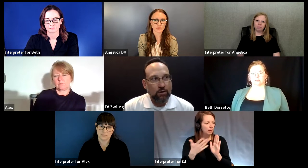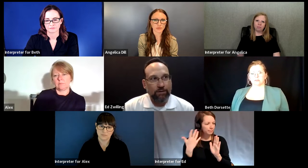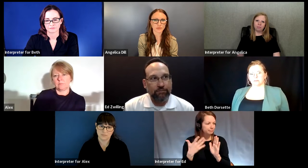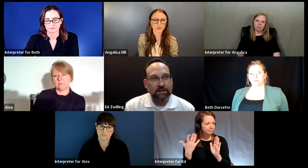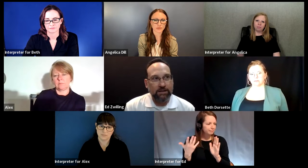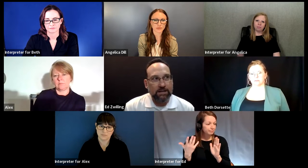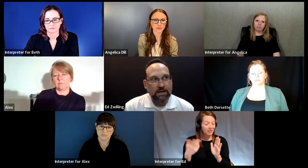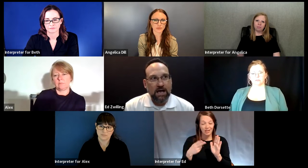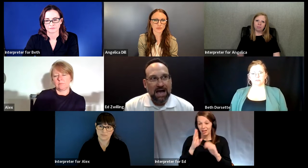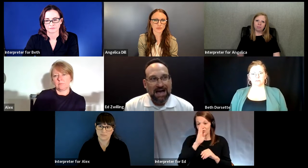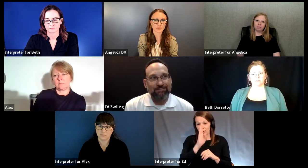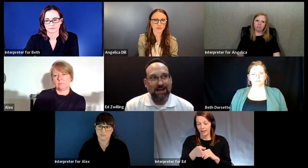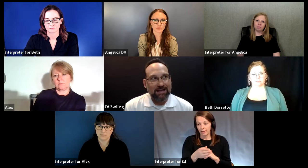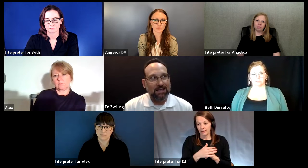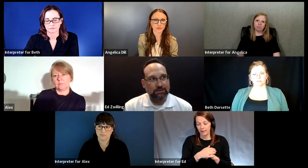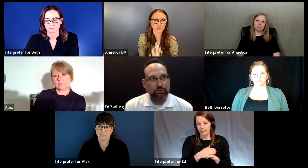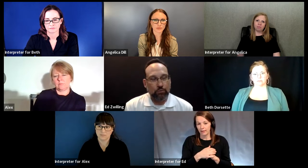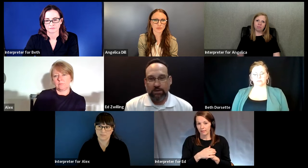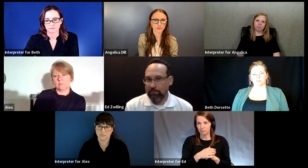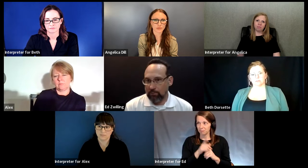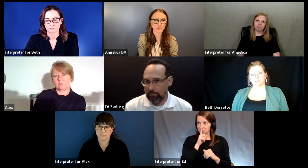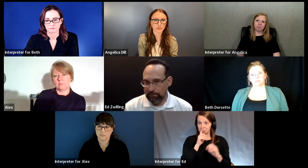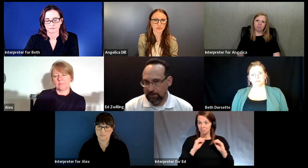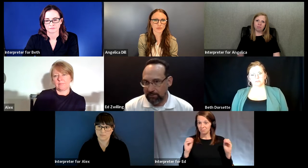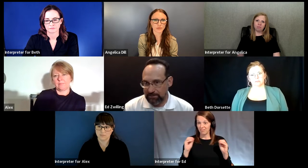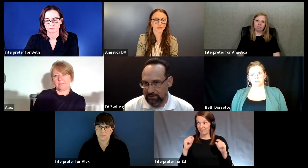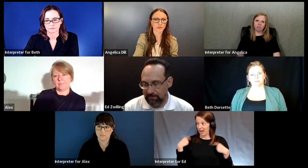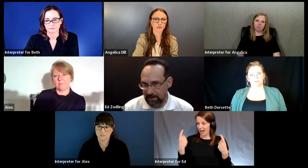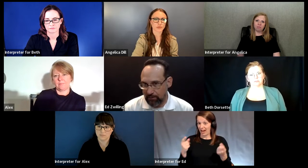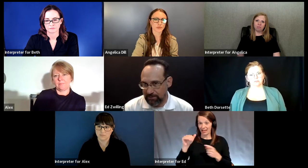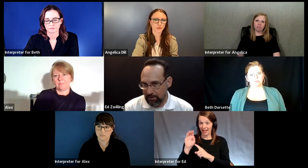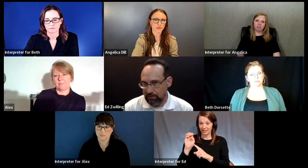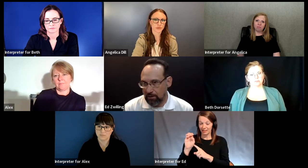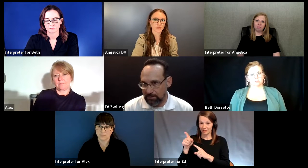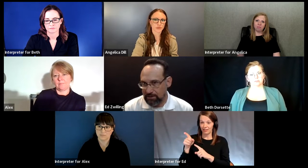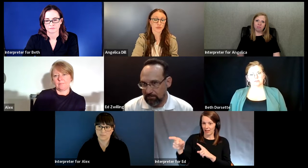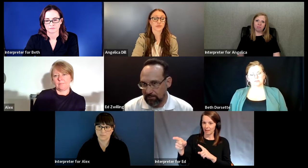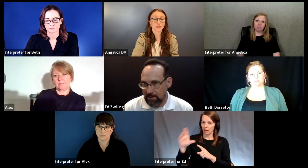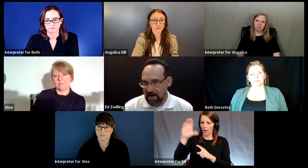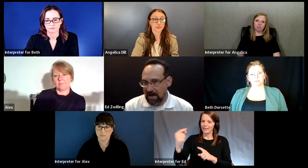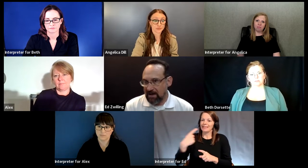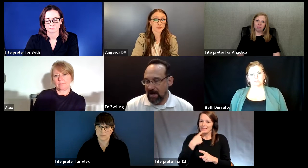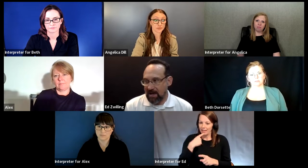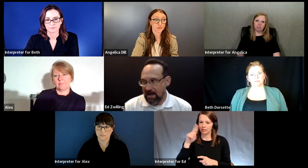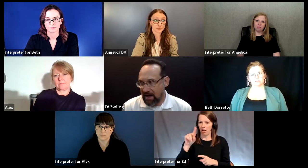And quite frankly, I've not had a case where people took the position that it was an undue hardship.